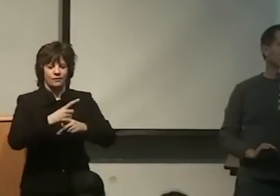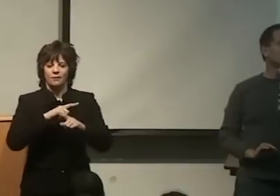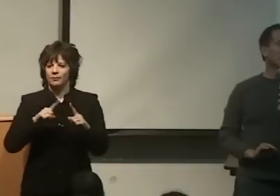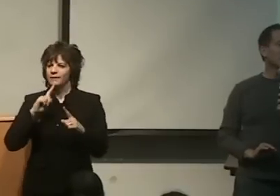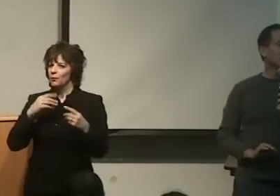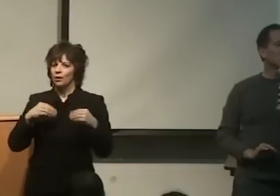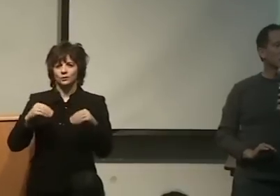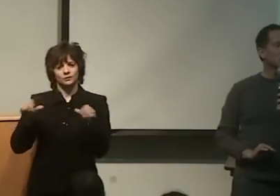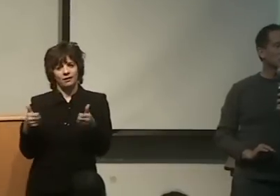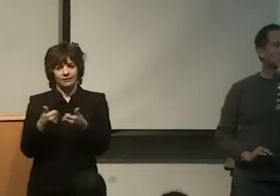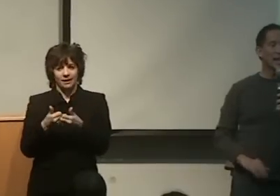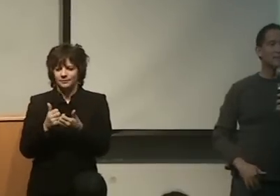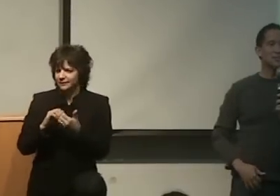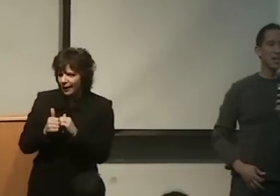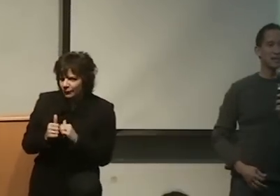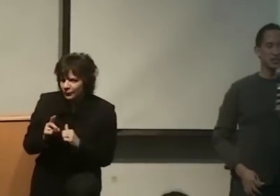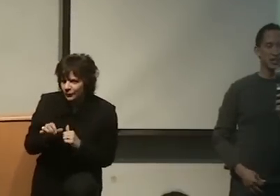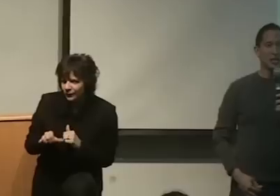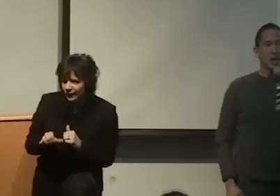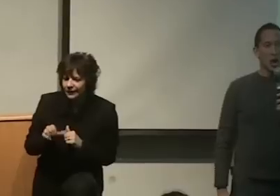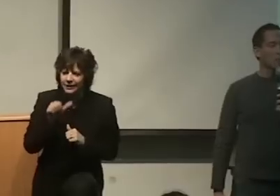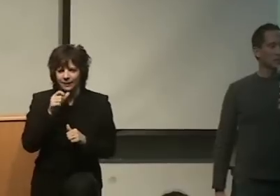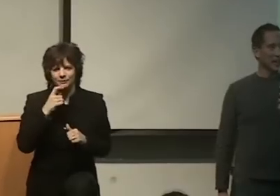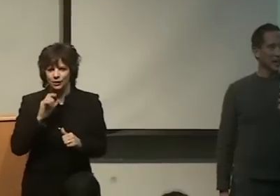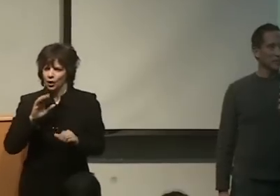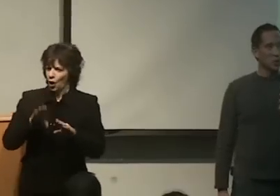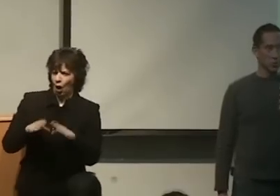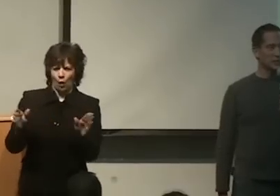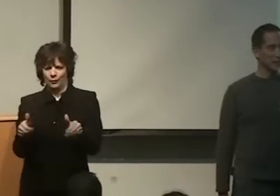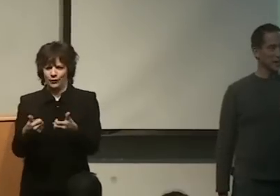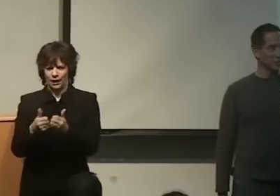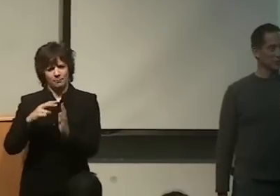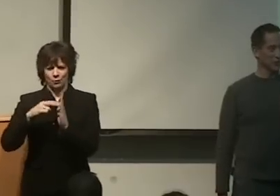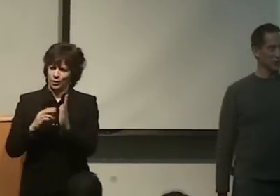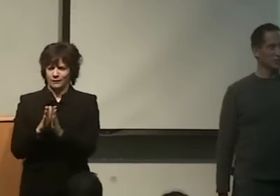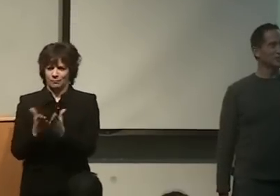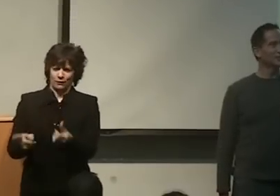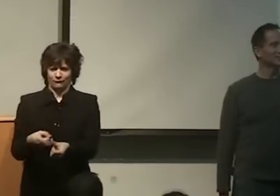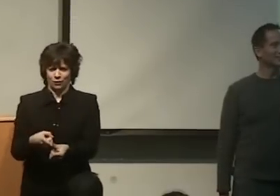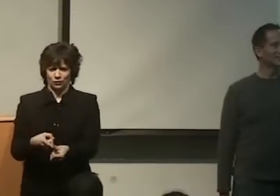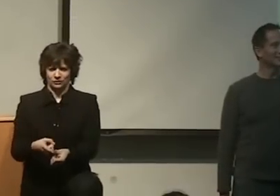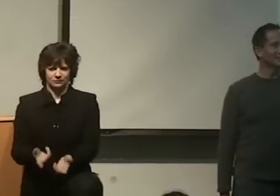And the way you sell games is not by saying open the game, read the manual first.